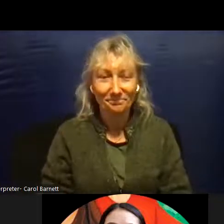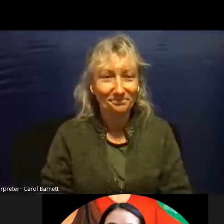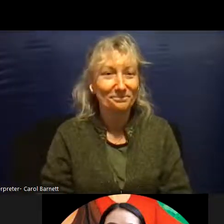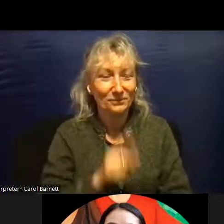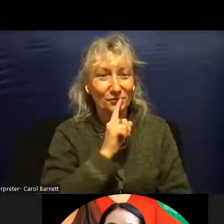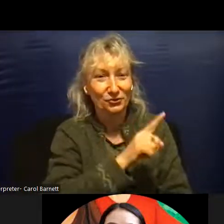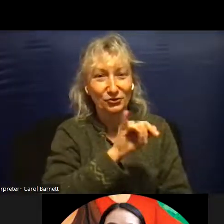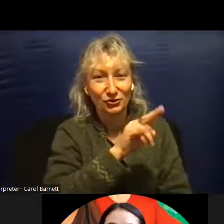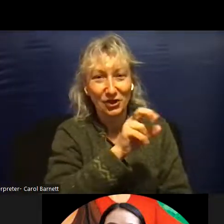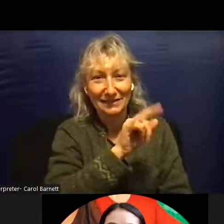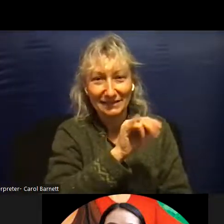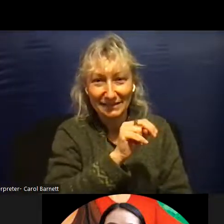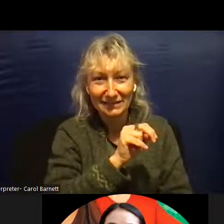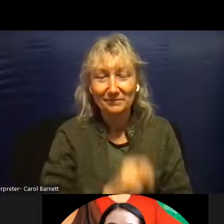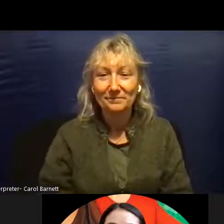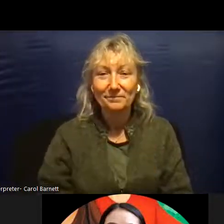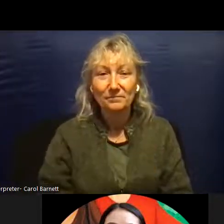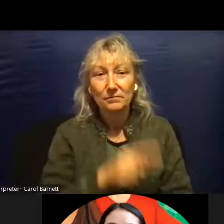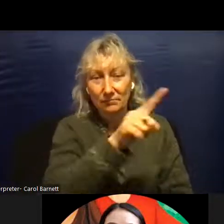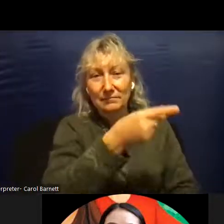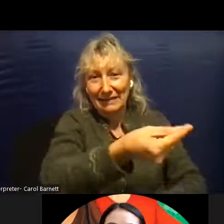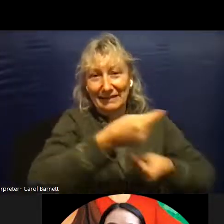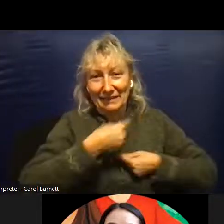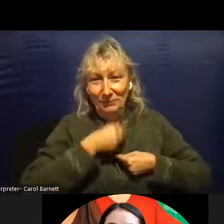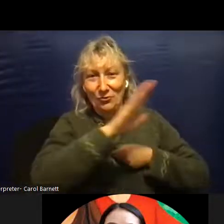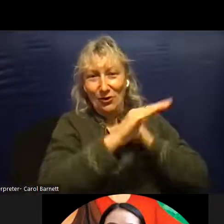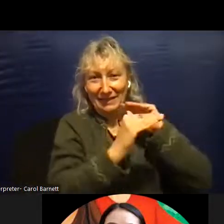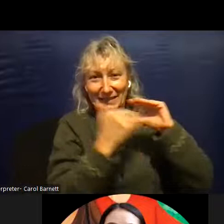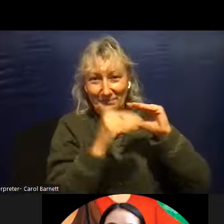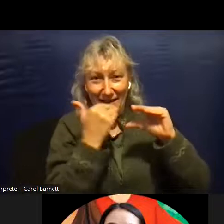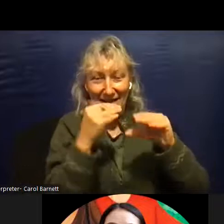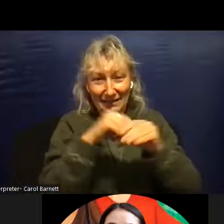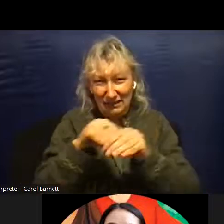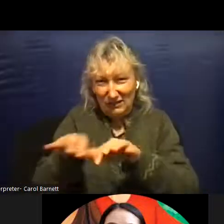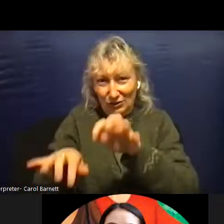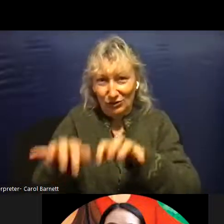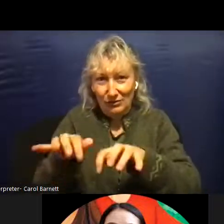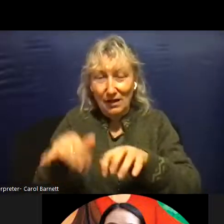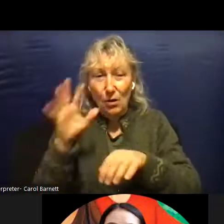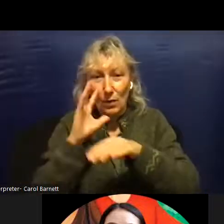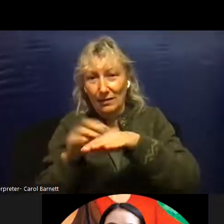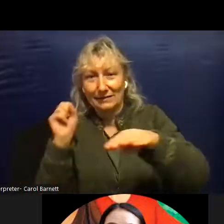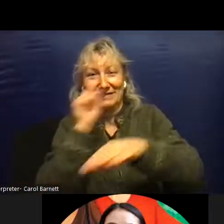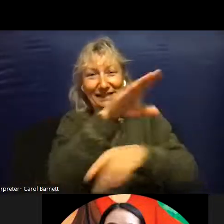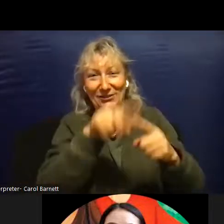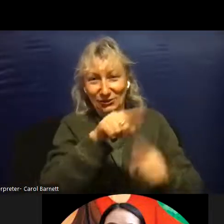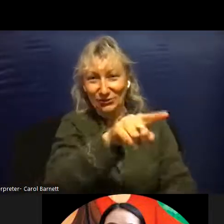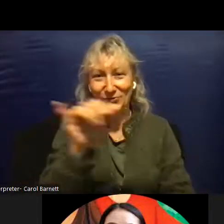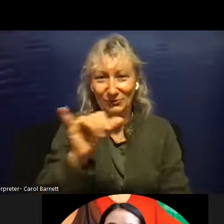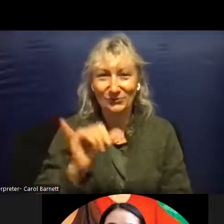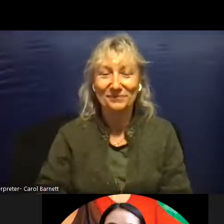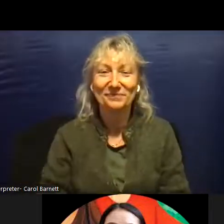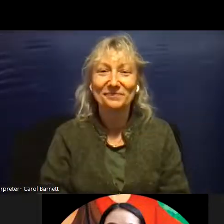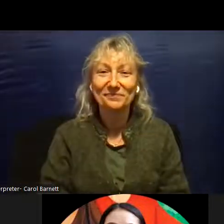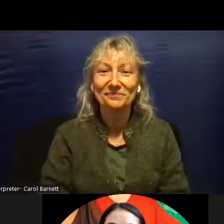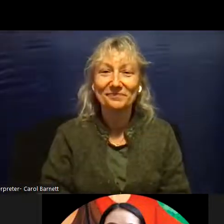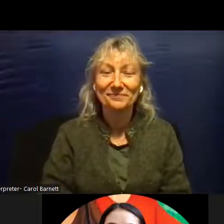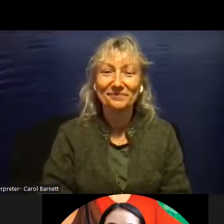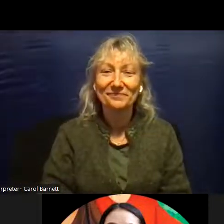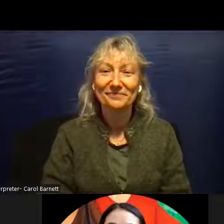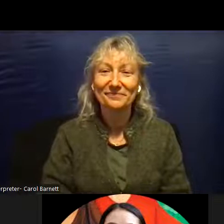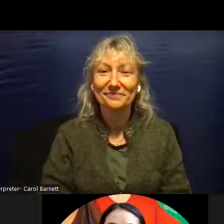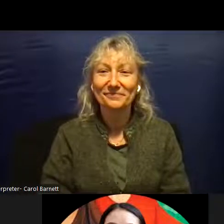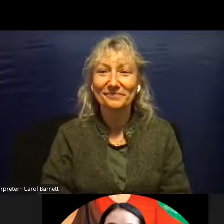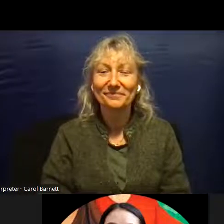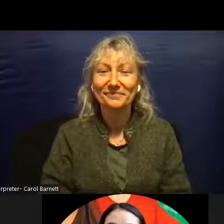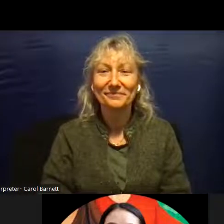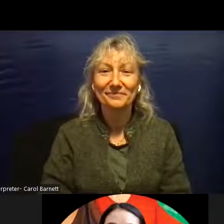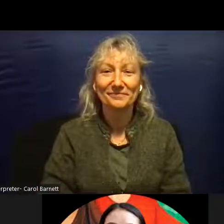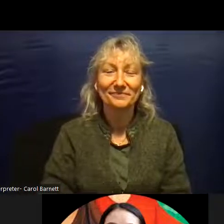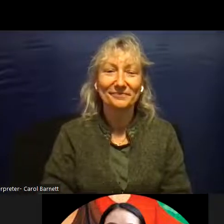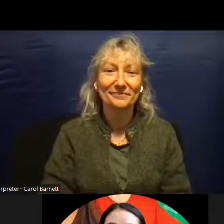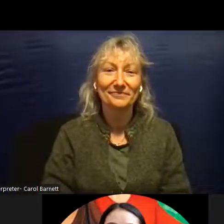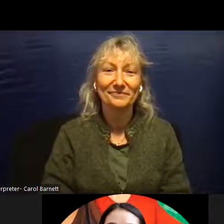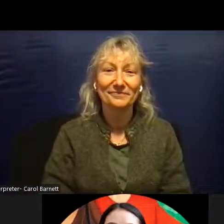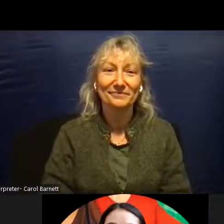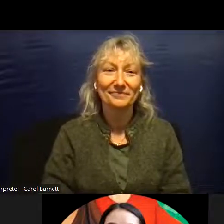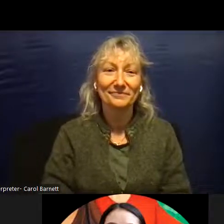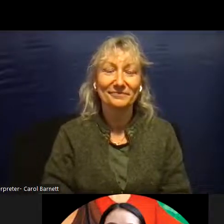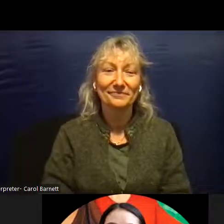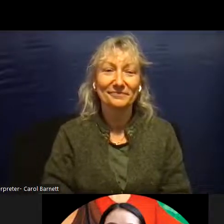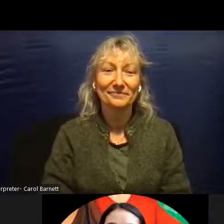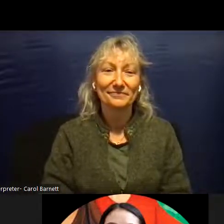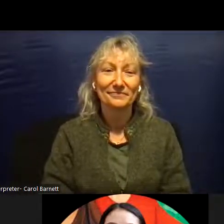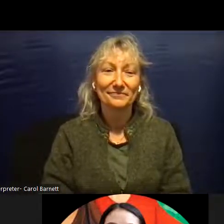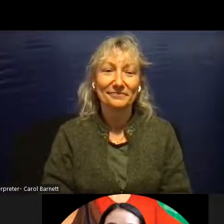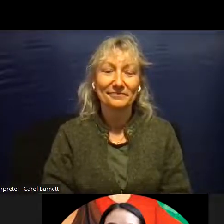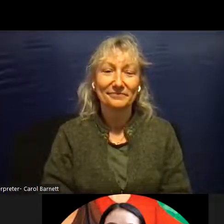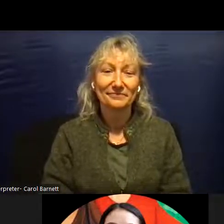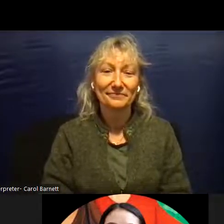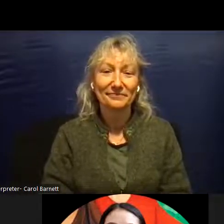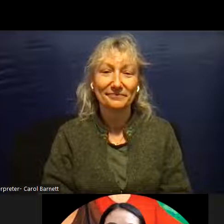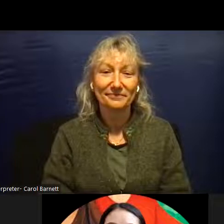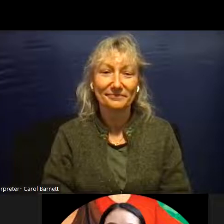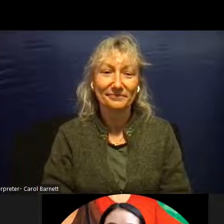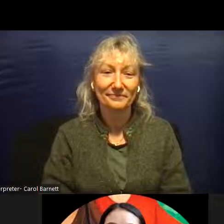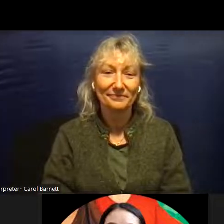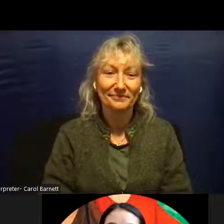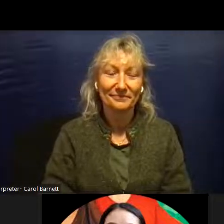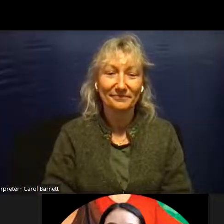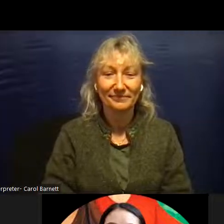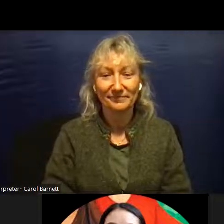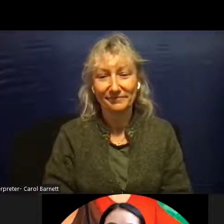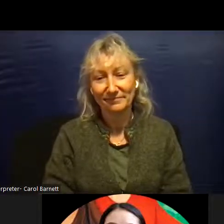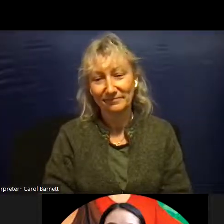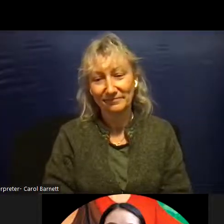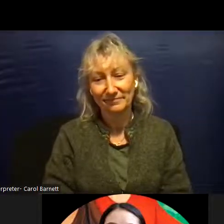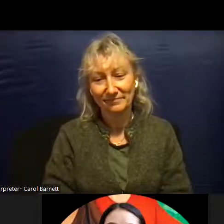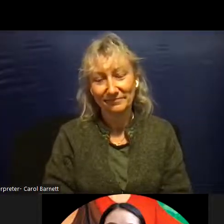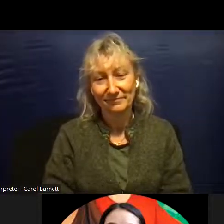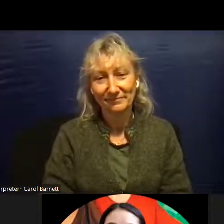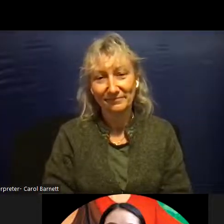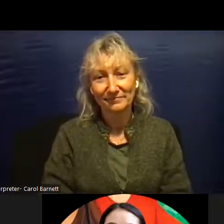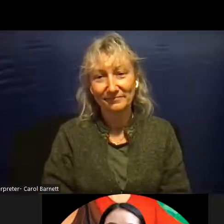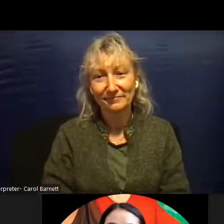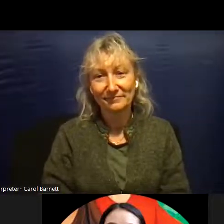And looking forward to learning more about organize, and what what that means for our Cbos, and how we can share that out for everybody.